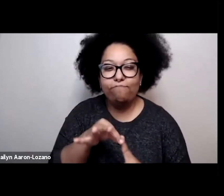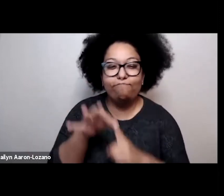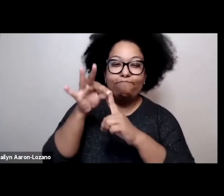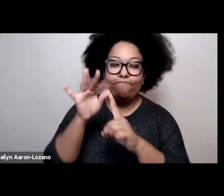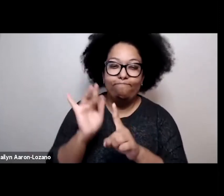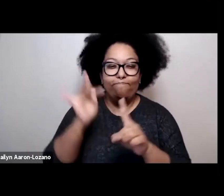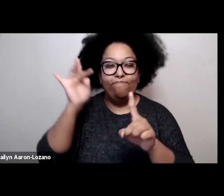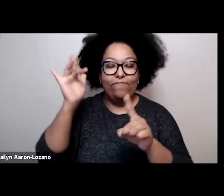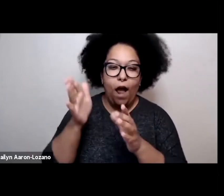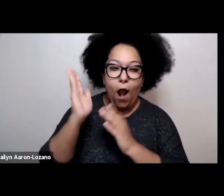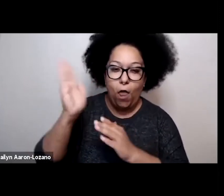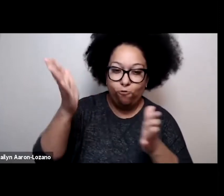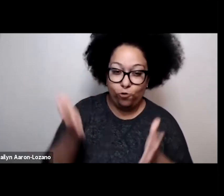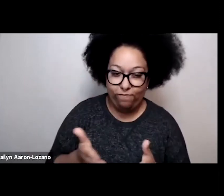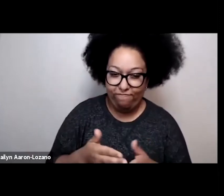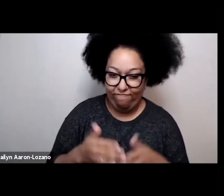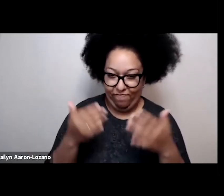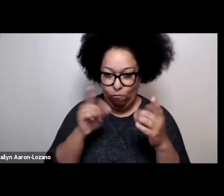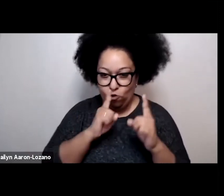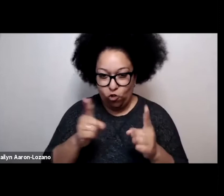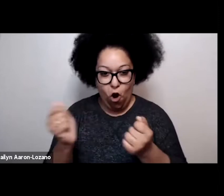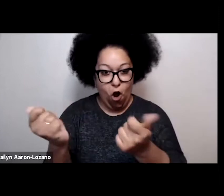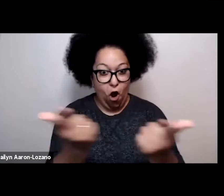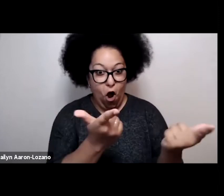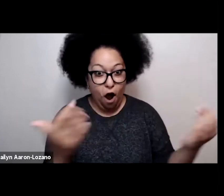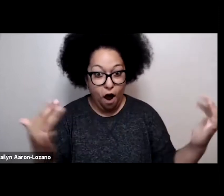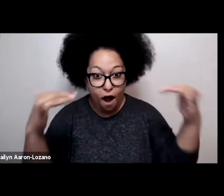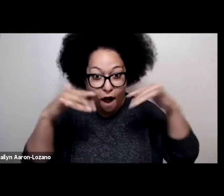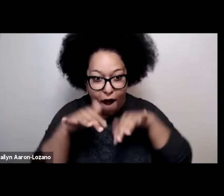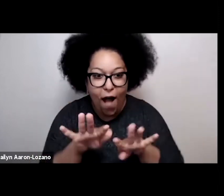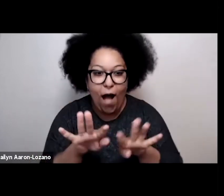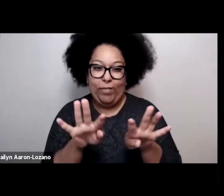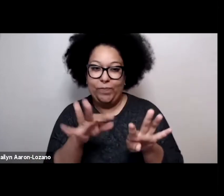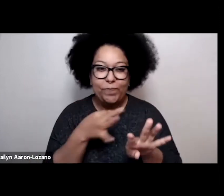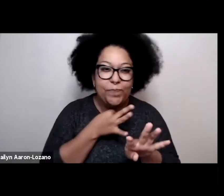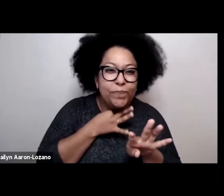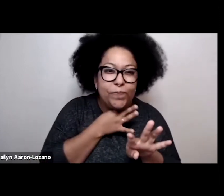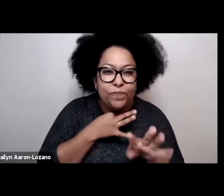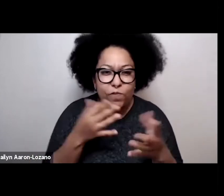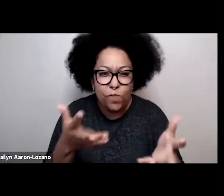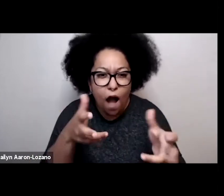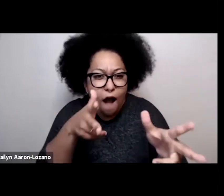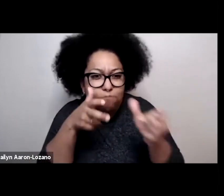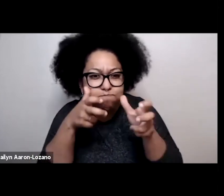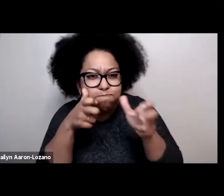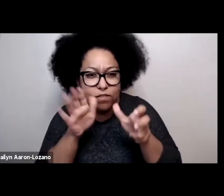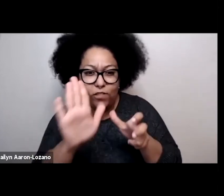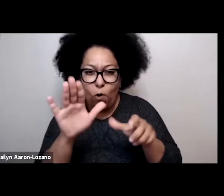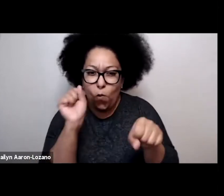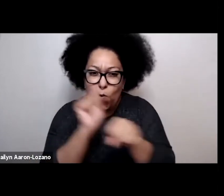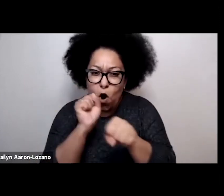distinguished lecturer i'm sure everyone in attendance today is just as curious as i am to